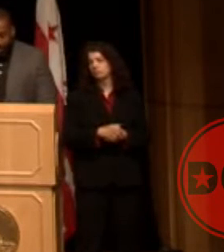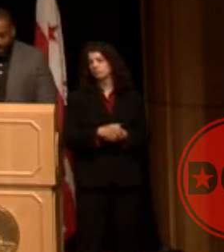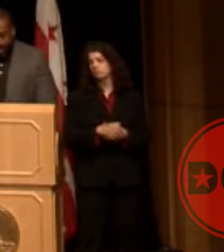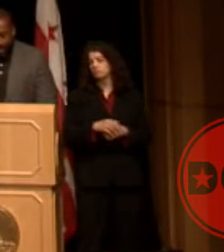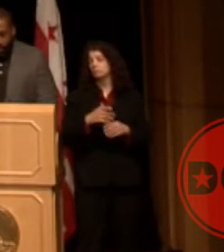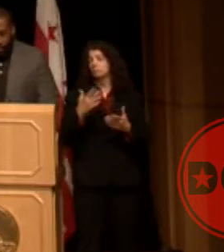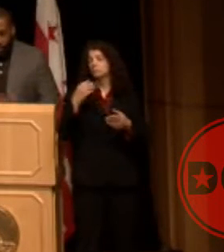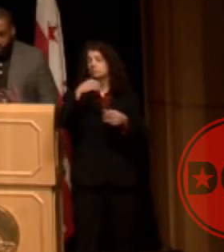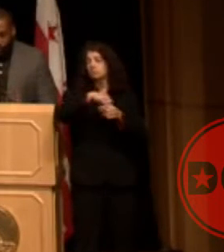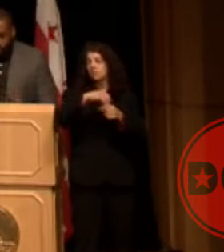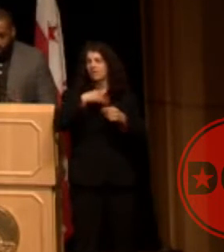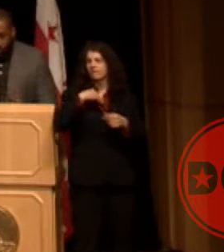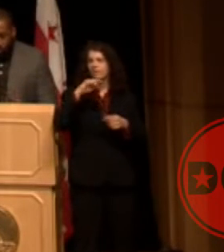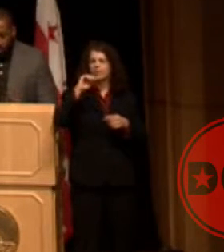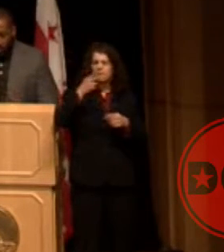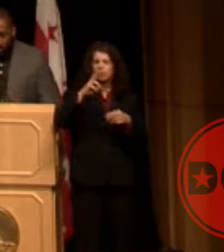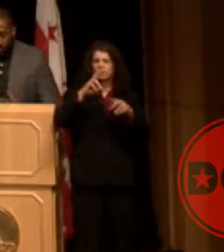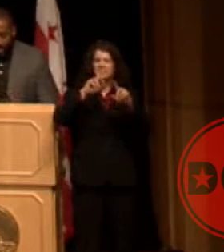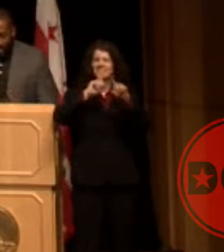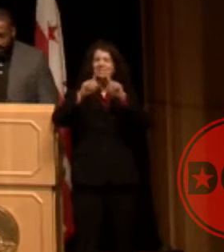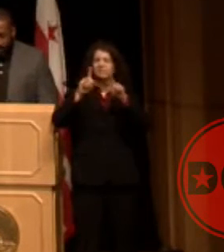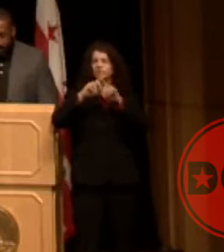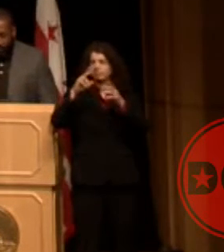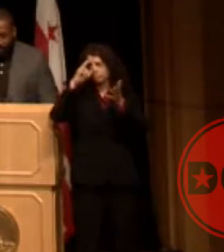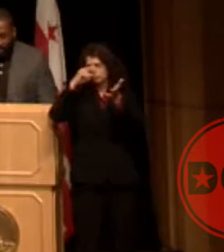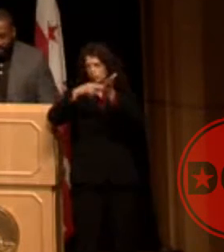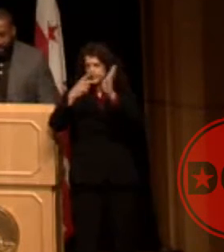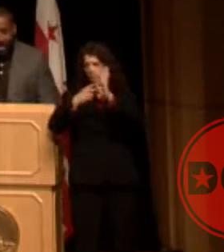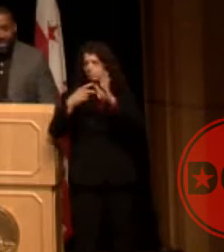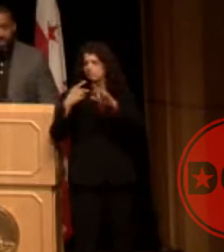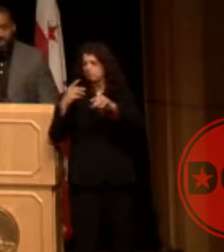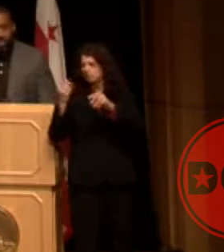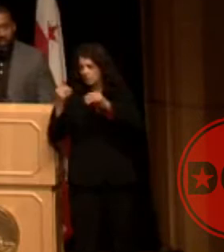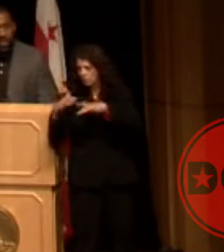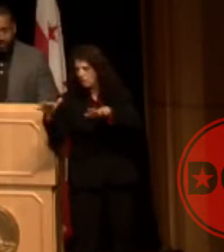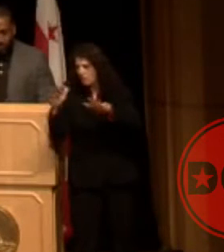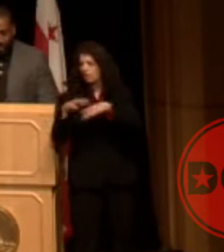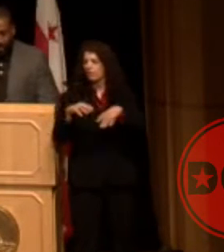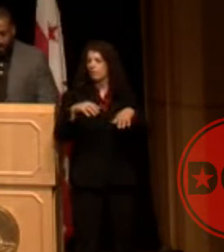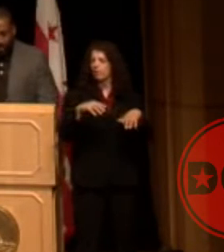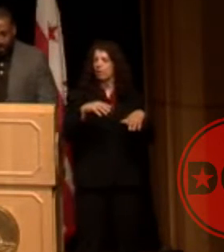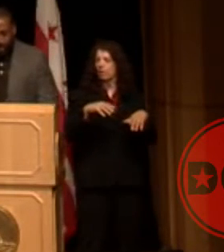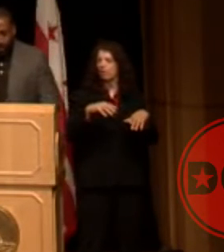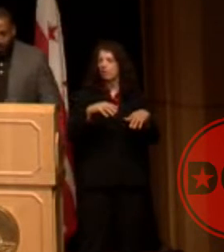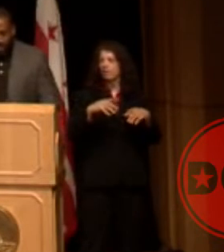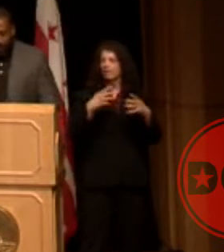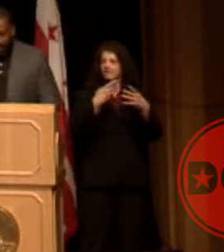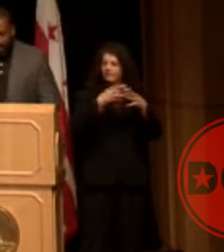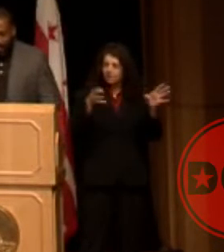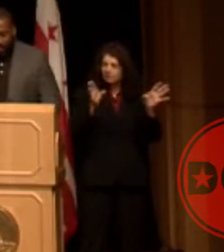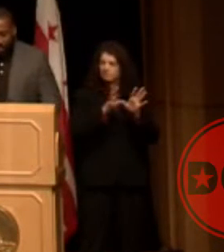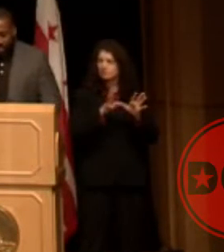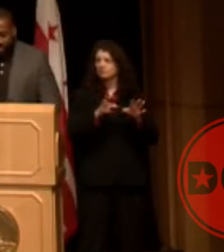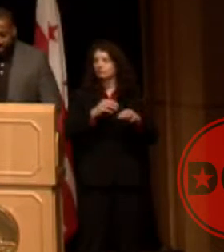PAD, NEW SPORTS COURTS, LIGHTING, FENCING AND SECURITY UPGRADES. WE EXPECT THE SOLICITATION TO